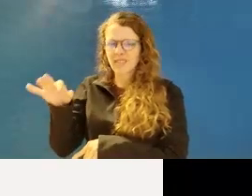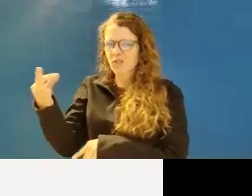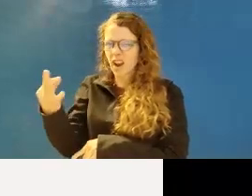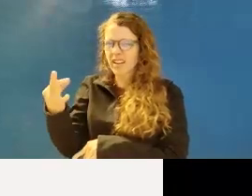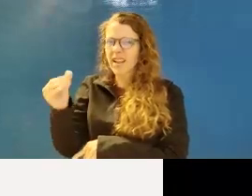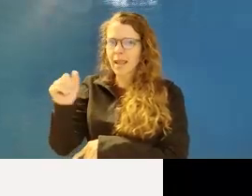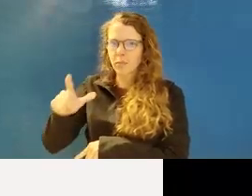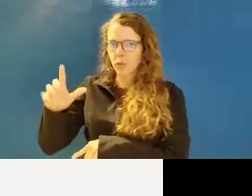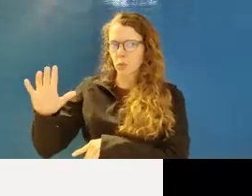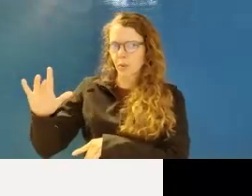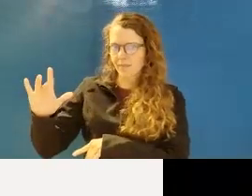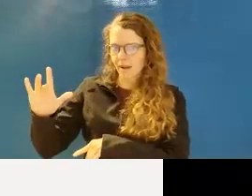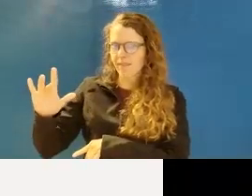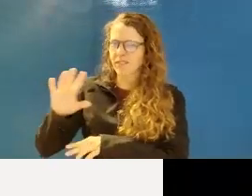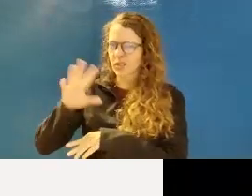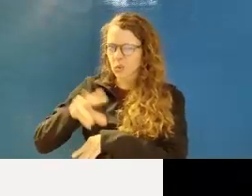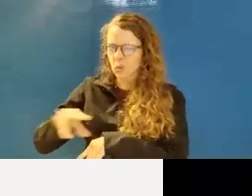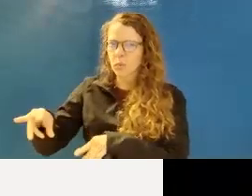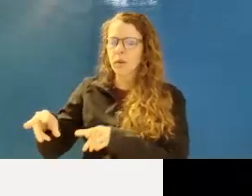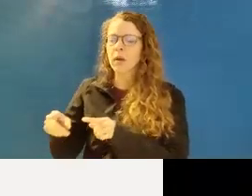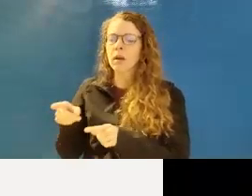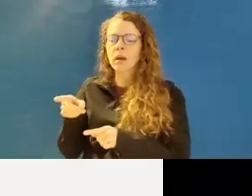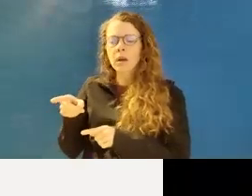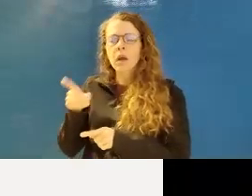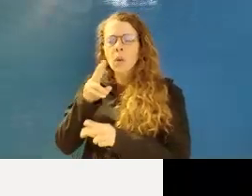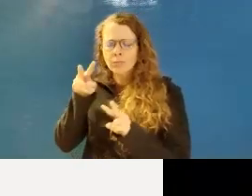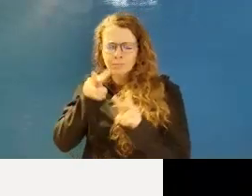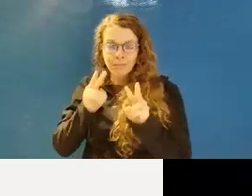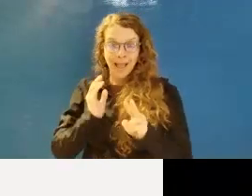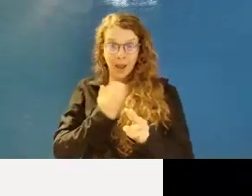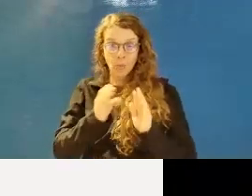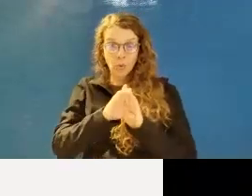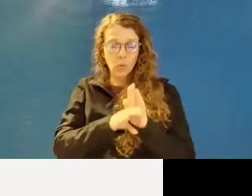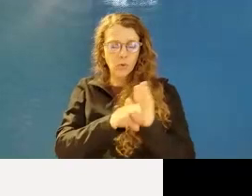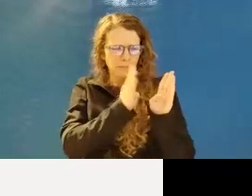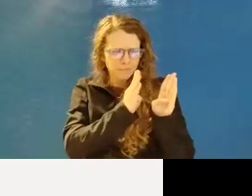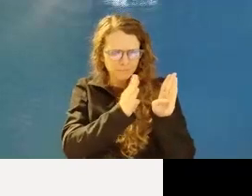This one we will take a look at our courses and identify. Okay.